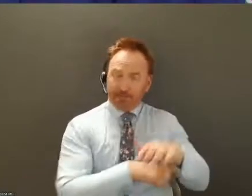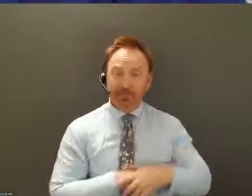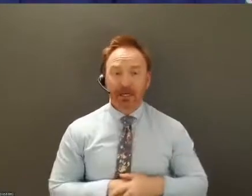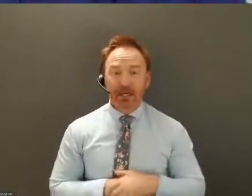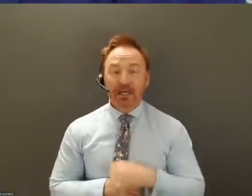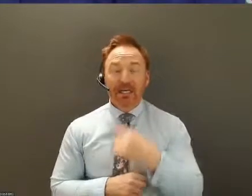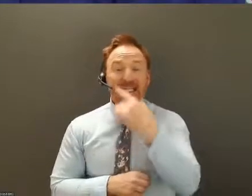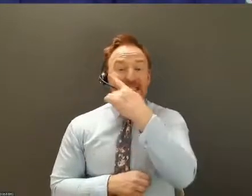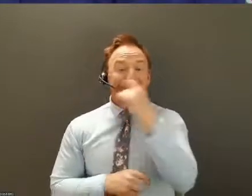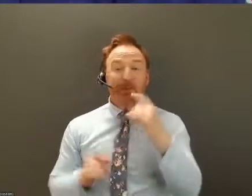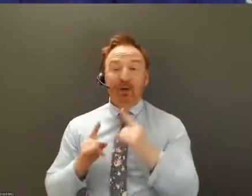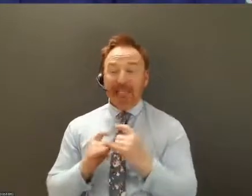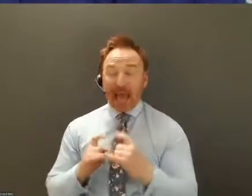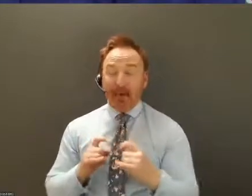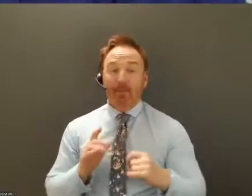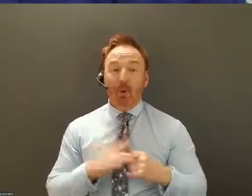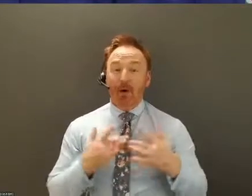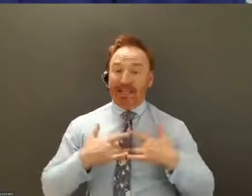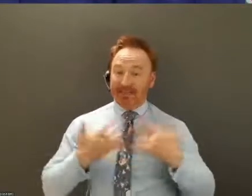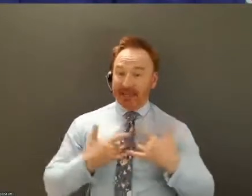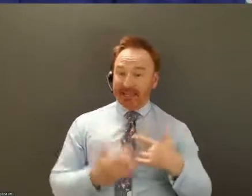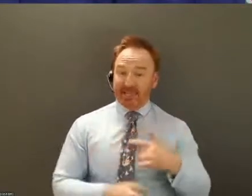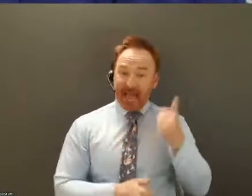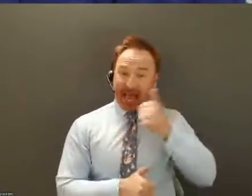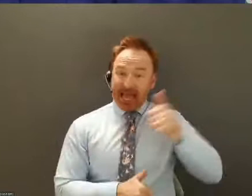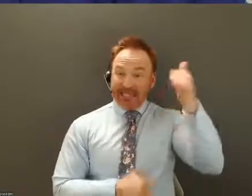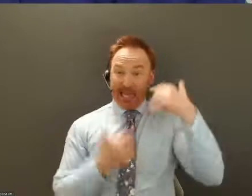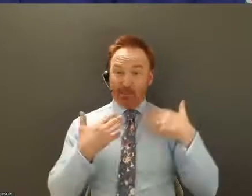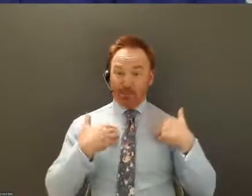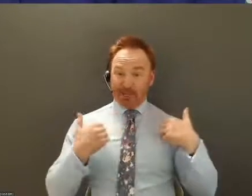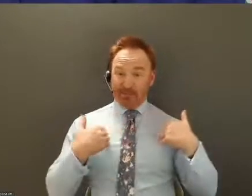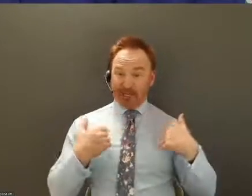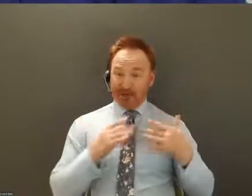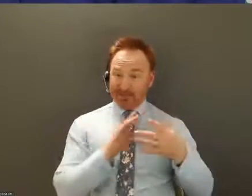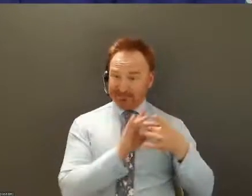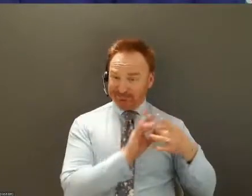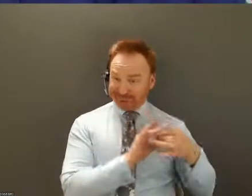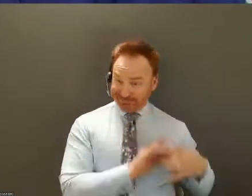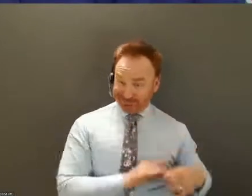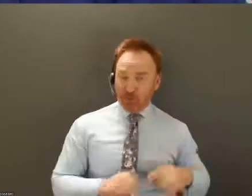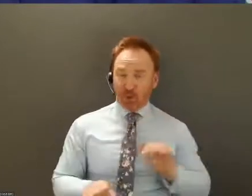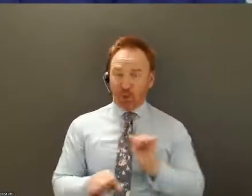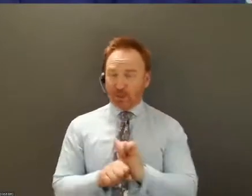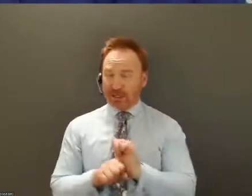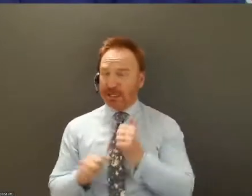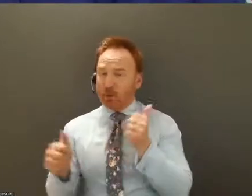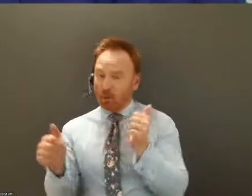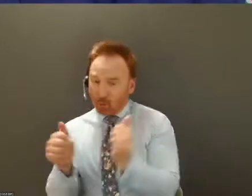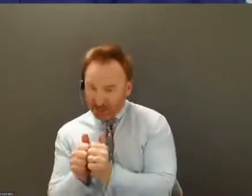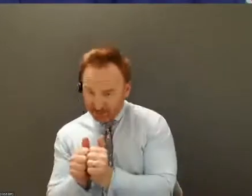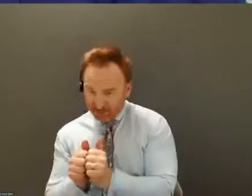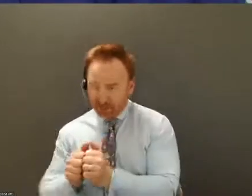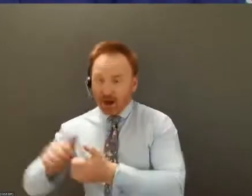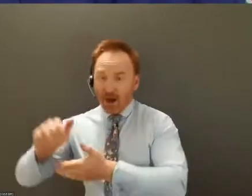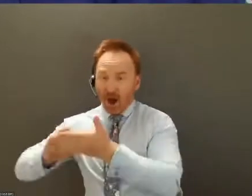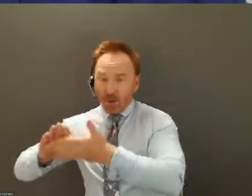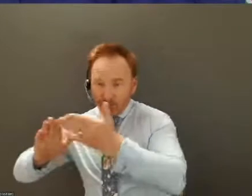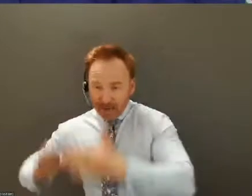messenger RM -- mRNA vaccines are interchangeable.